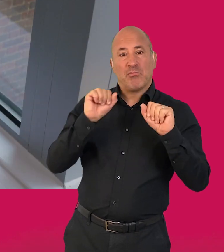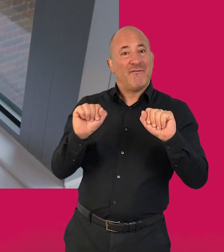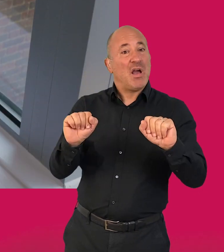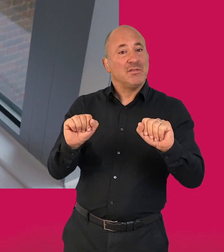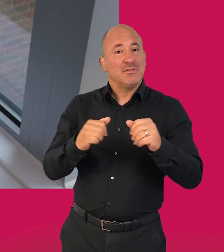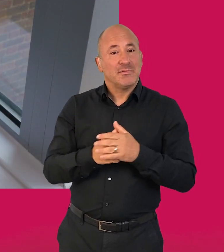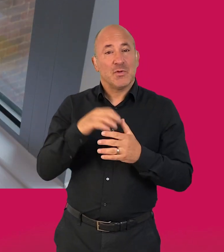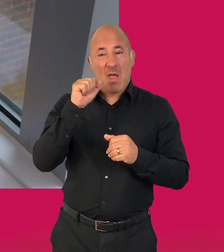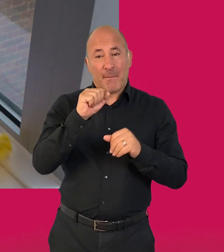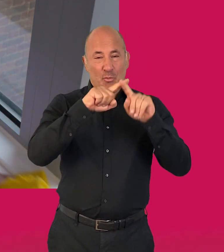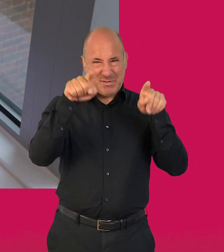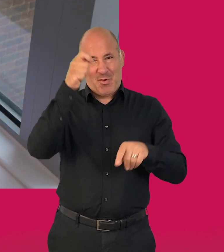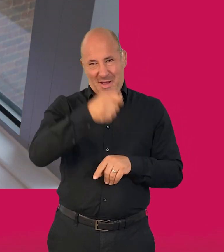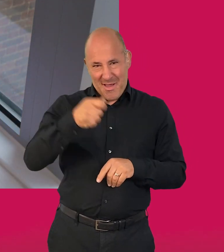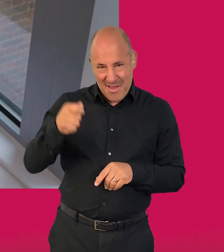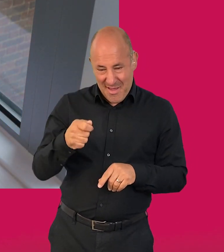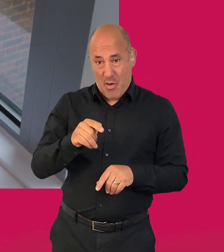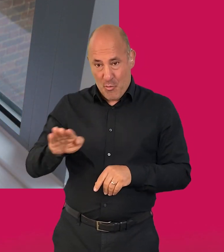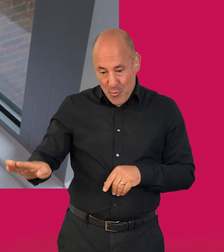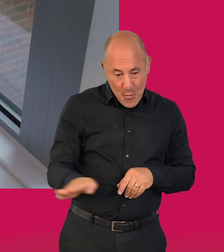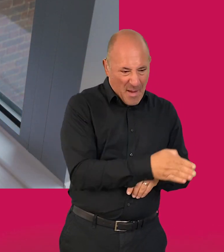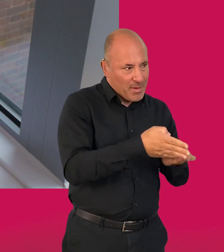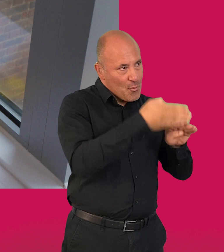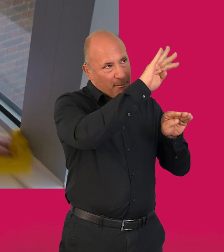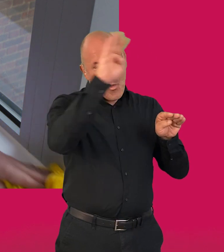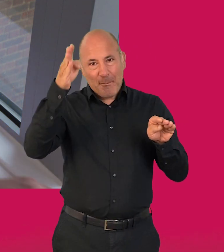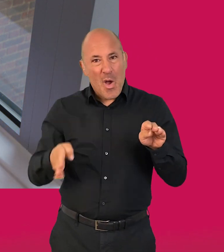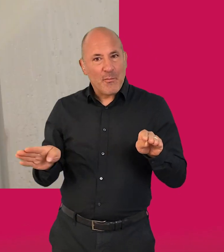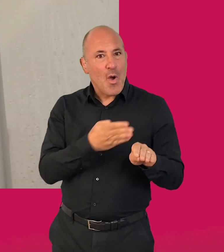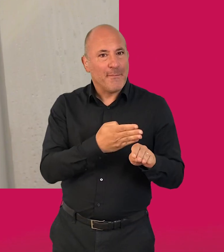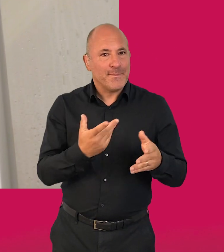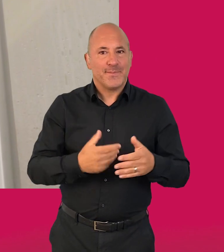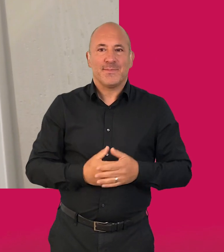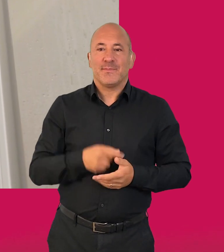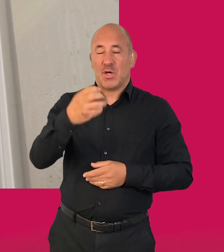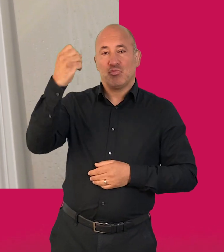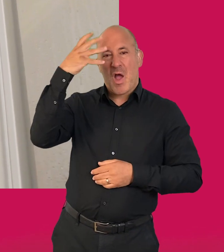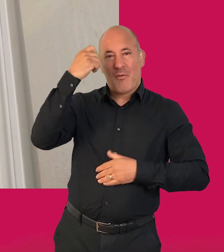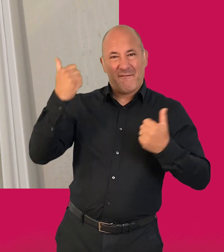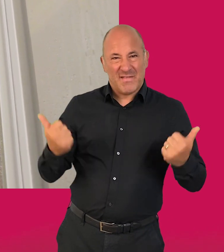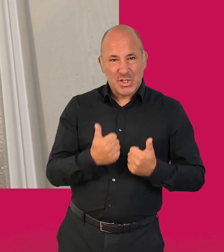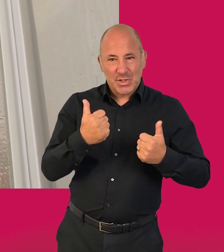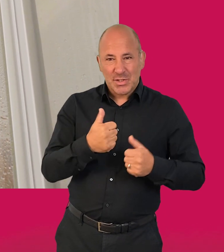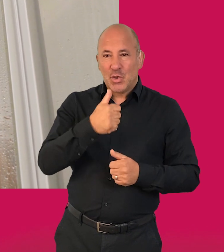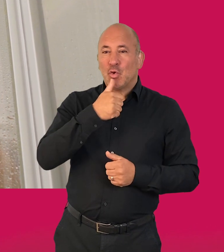And remember to wipe down window frames and sills as well. After taking a shower, use a squeegee